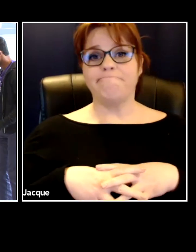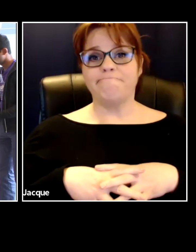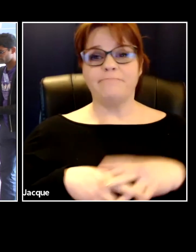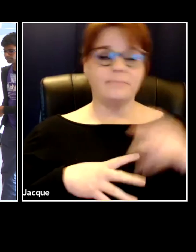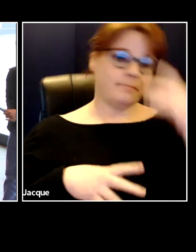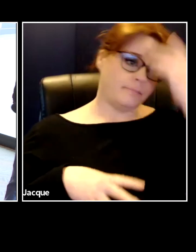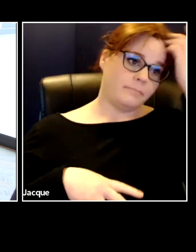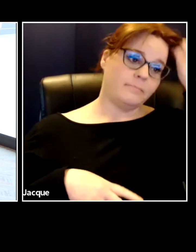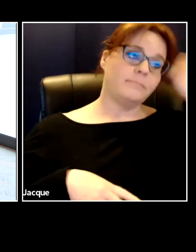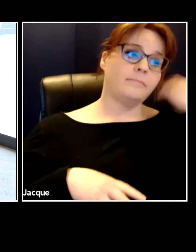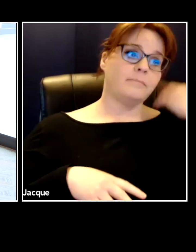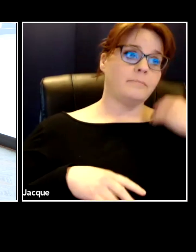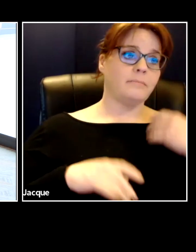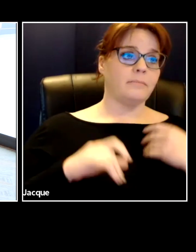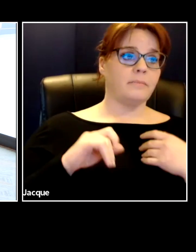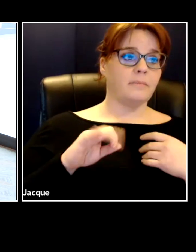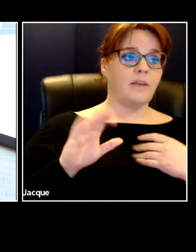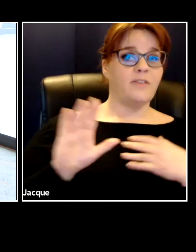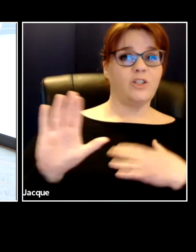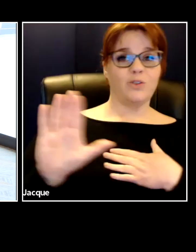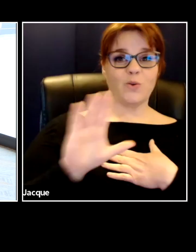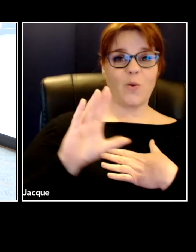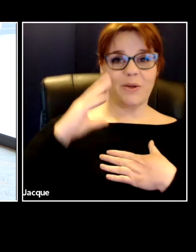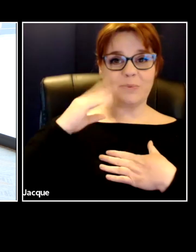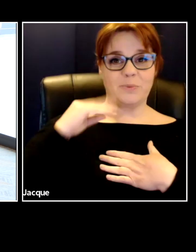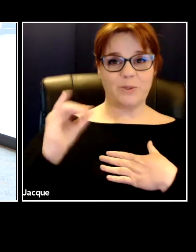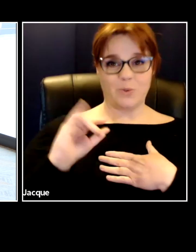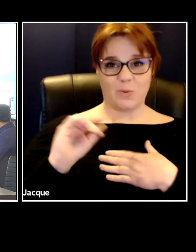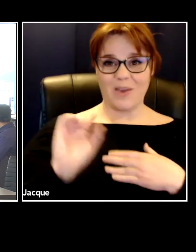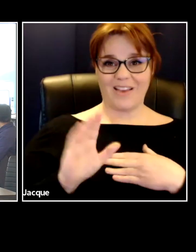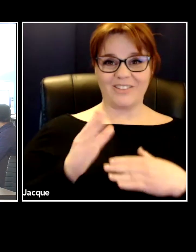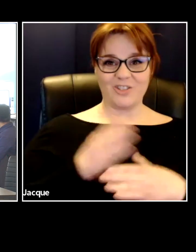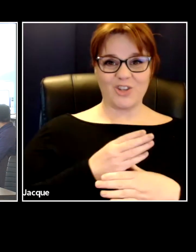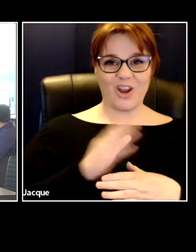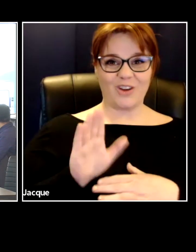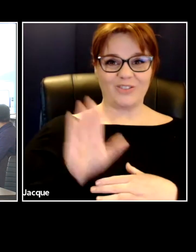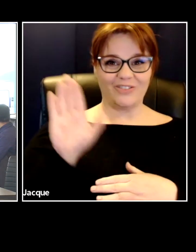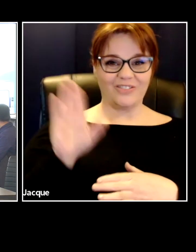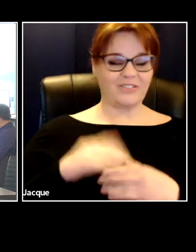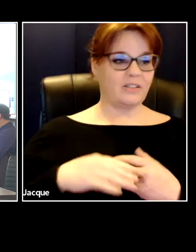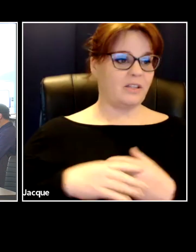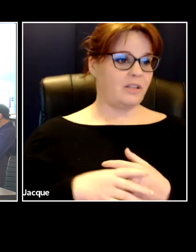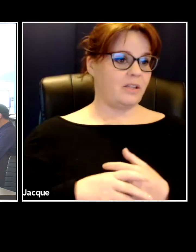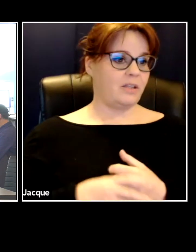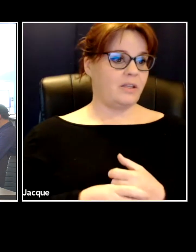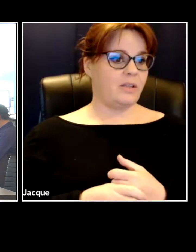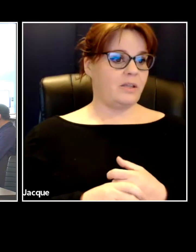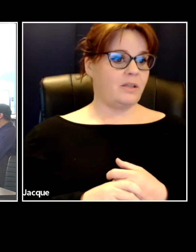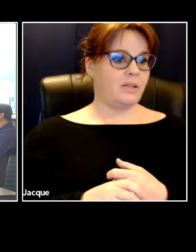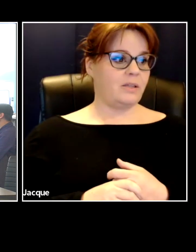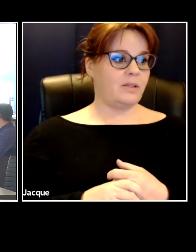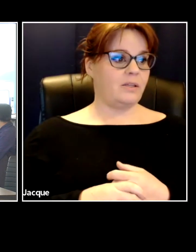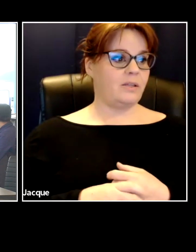it's your experience too, you can share. You can raise your hand. Um this is about um Yeah. All of